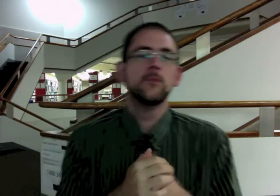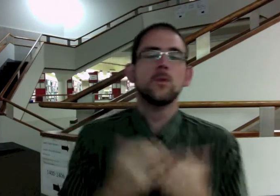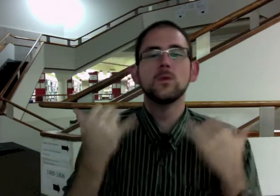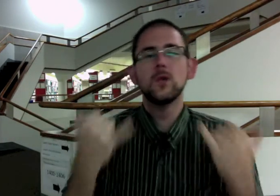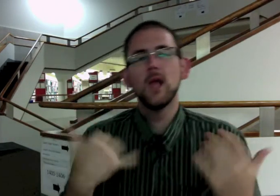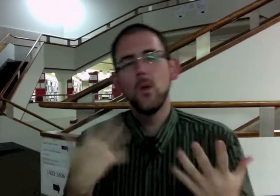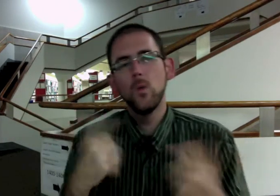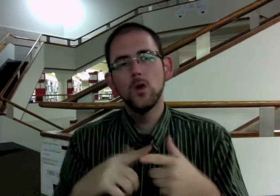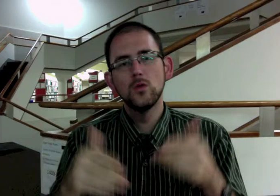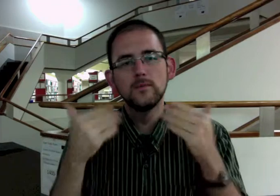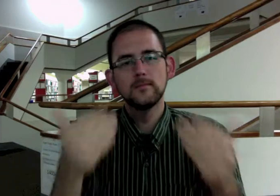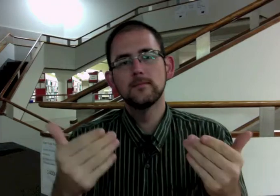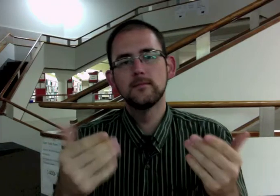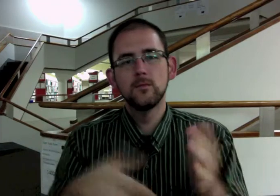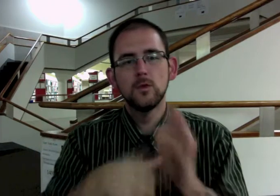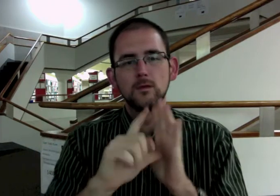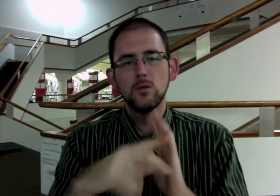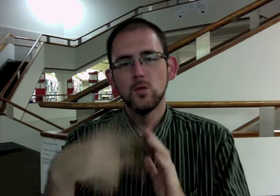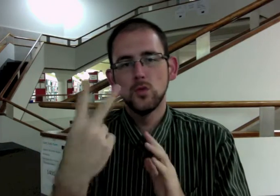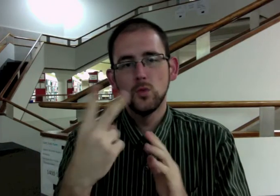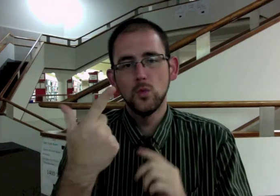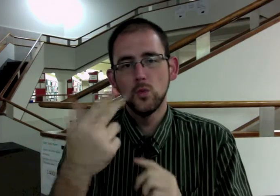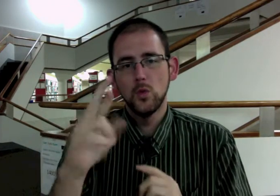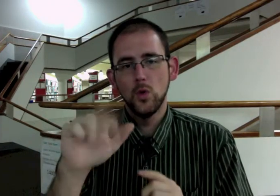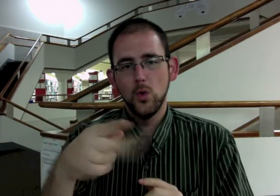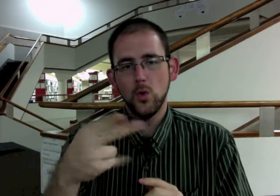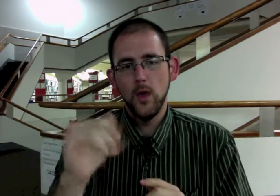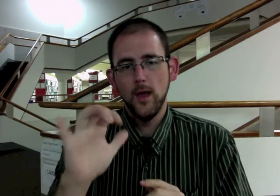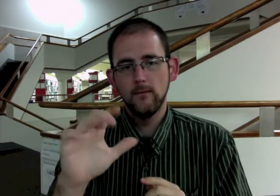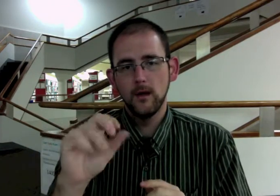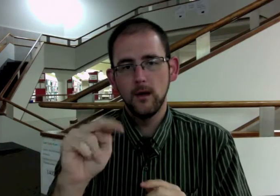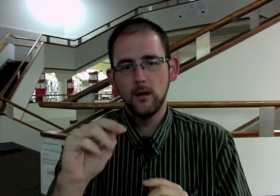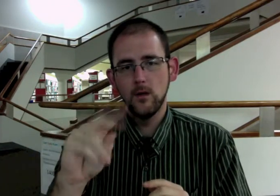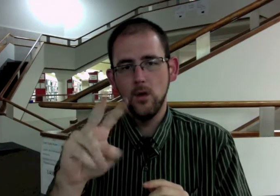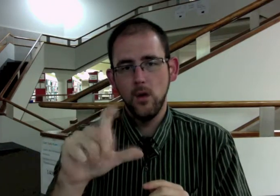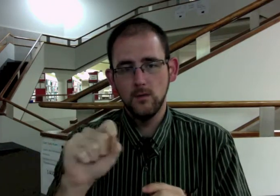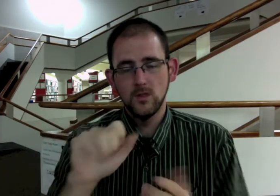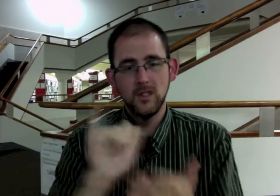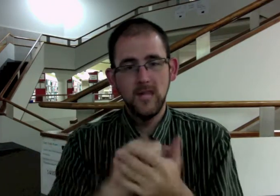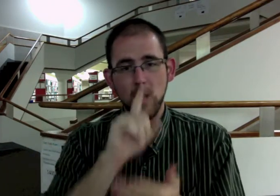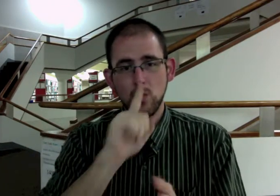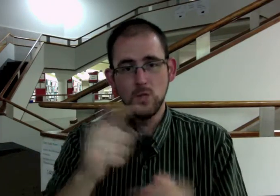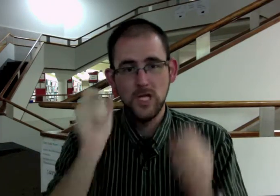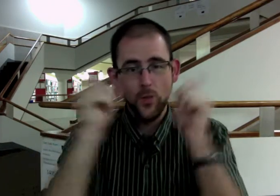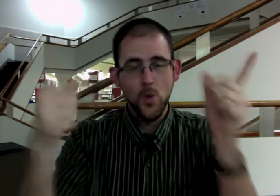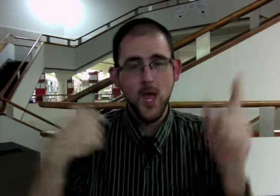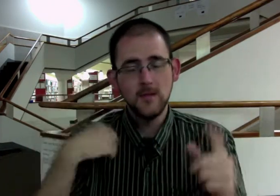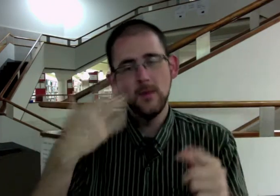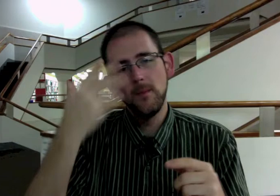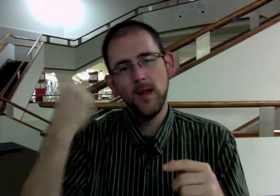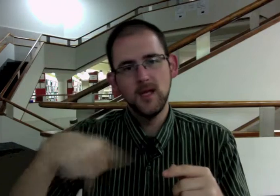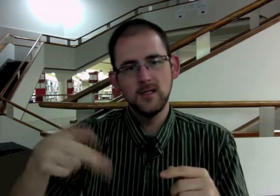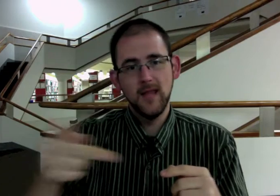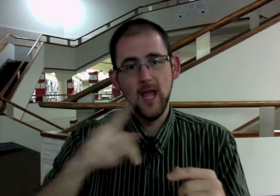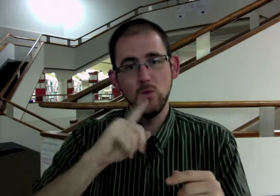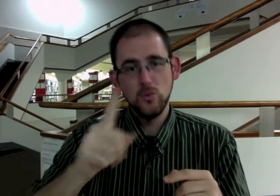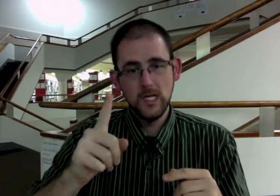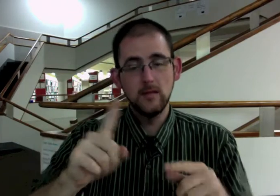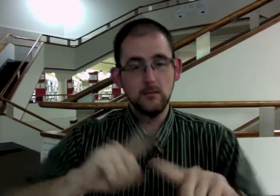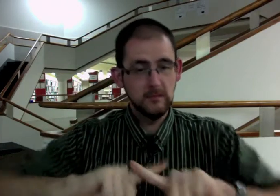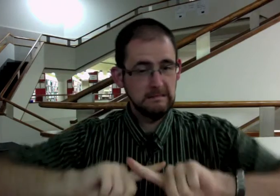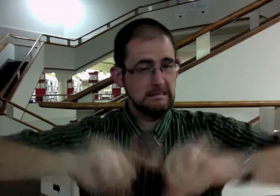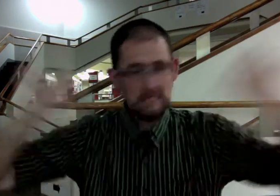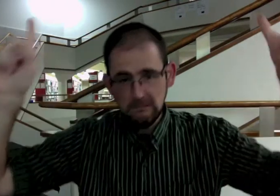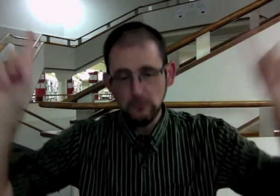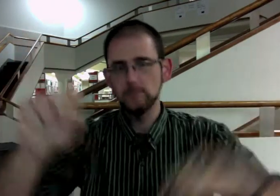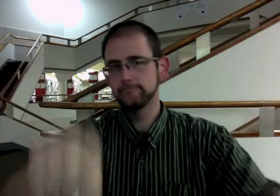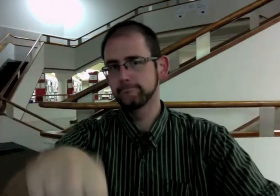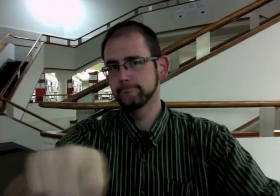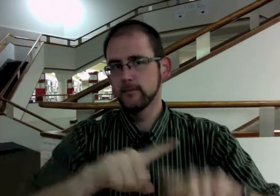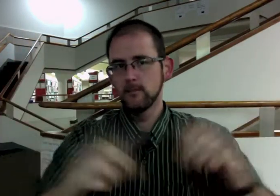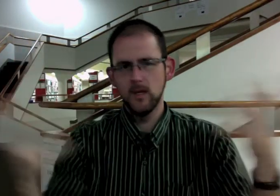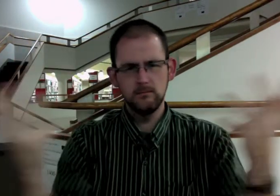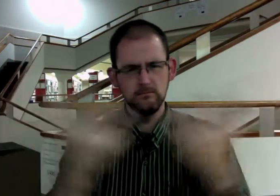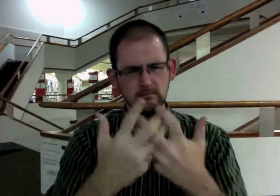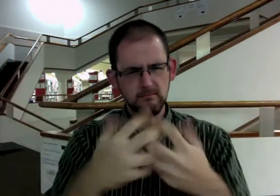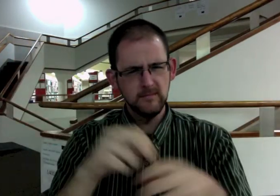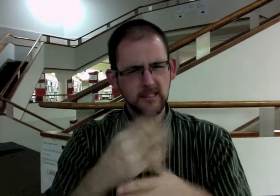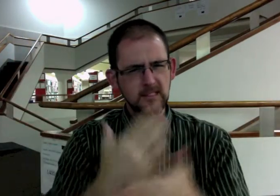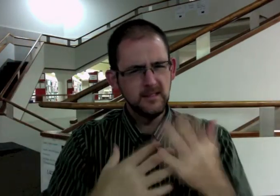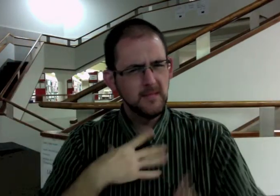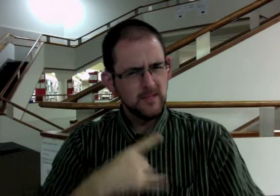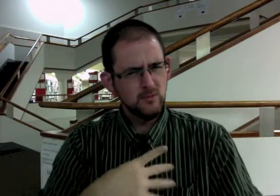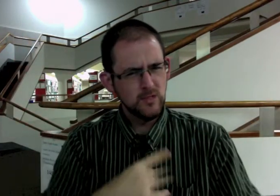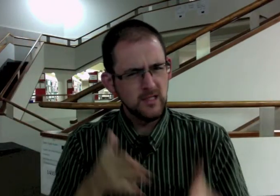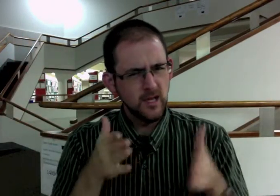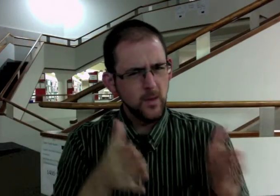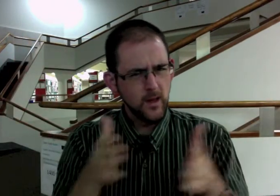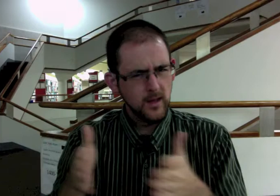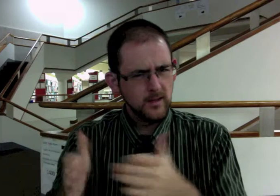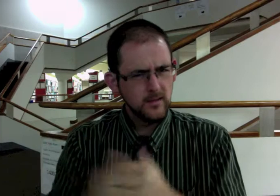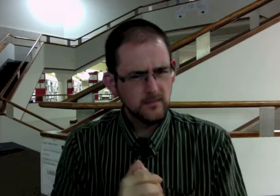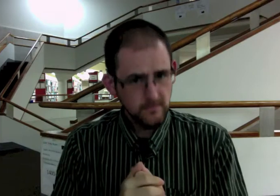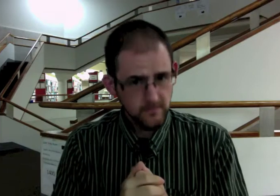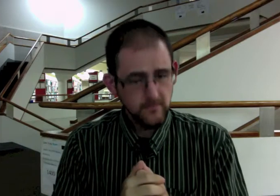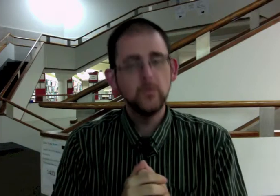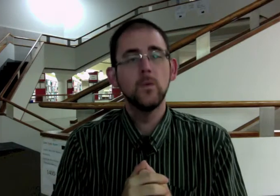Today I want to review two graphic novels that are both really different and yet match up in really interesting ways.